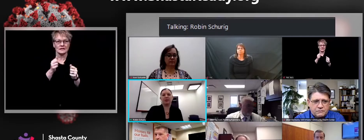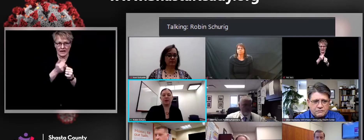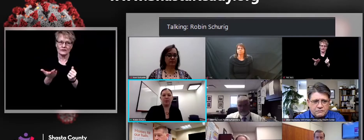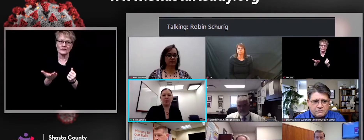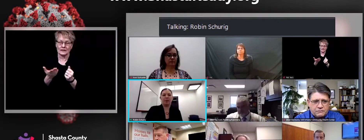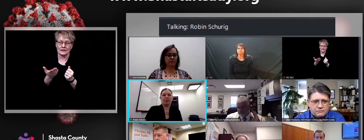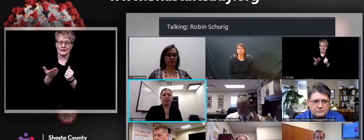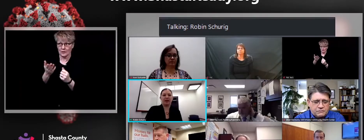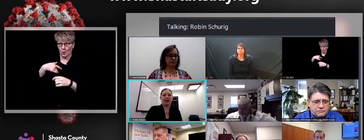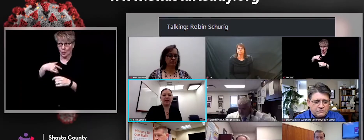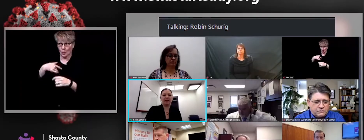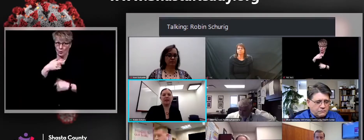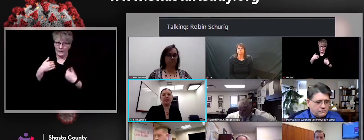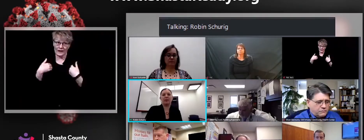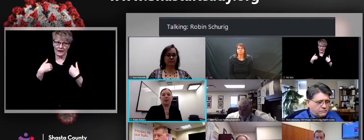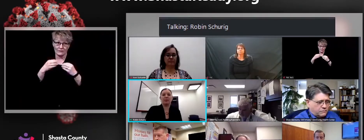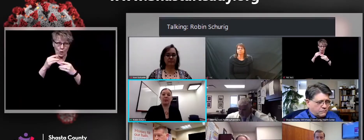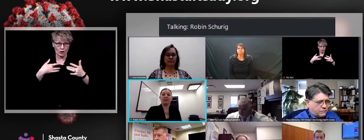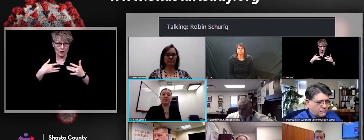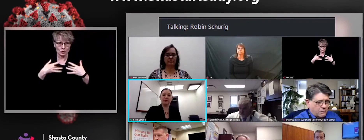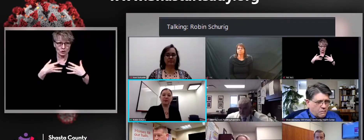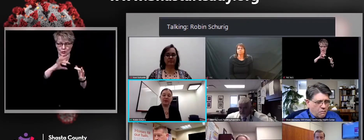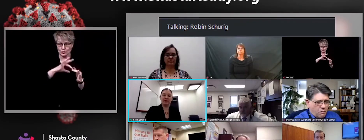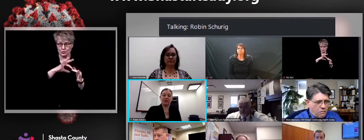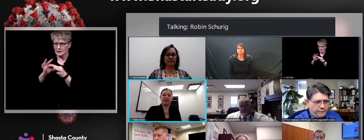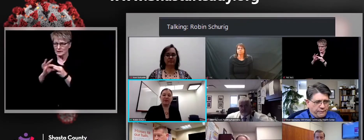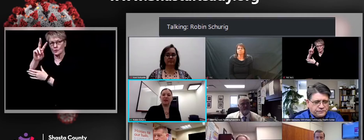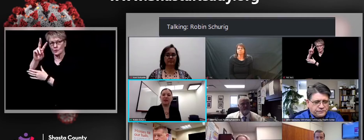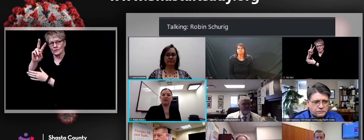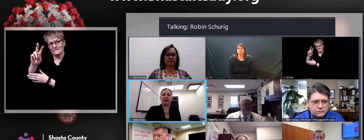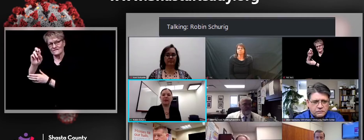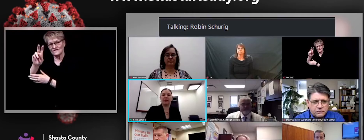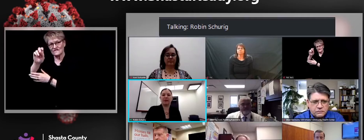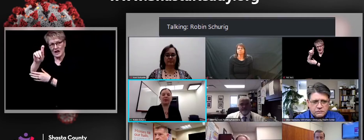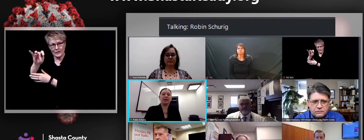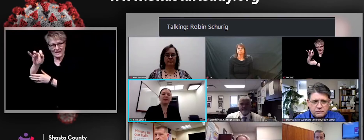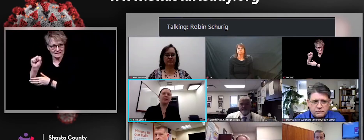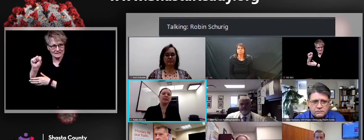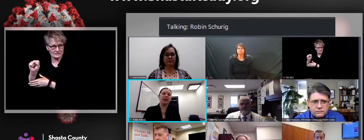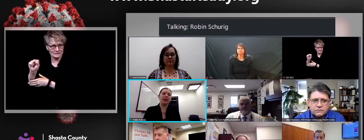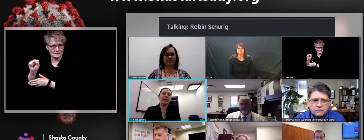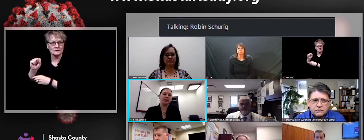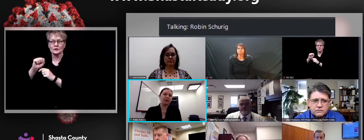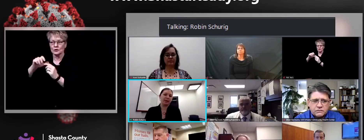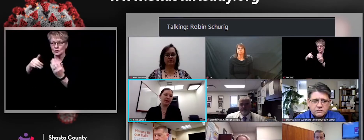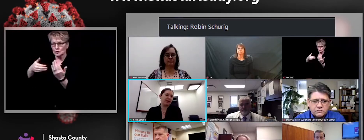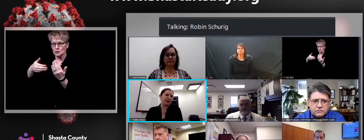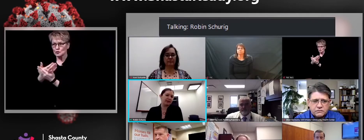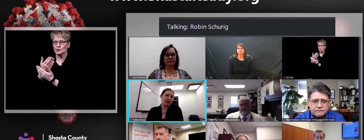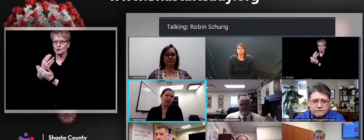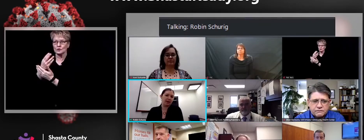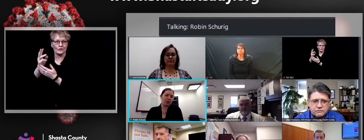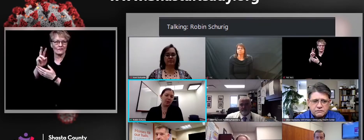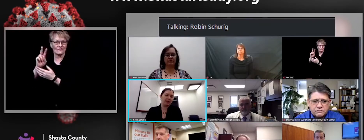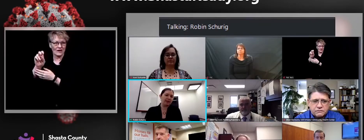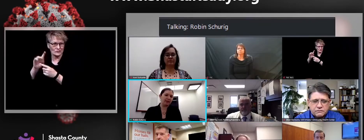to hear about more people getting vaccinated or people, themselves, having been vaccinated, feeling like they're protected and going out and doing things that they wouldn't